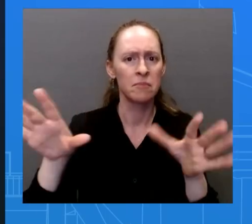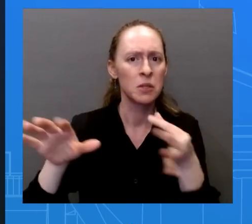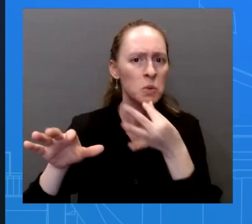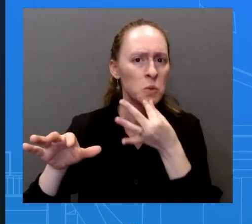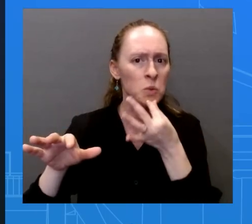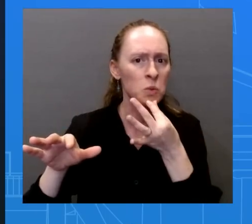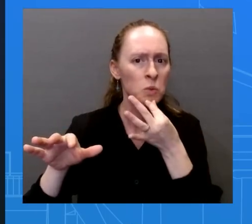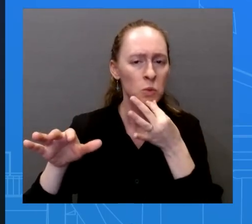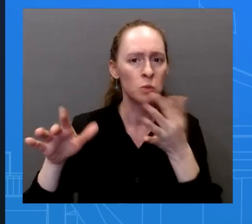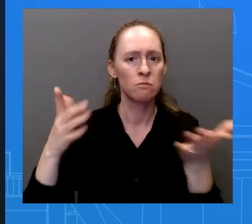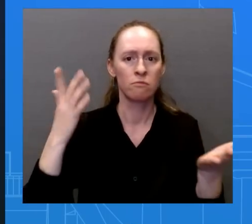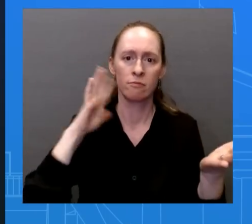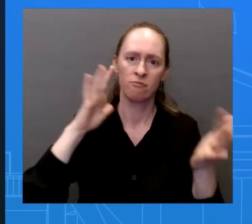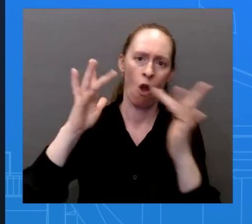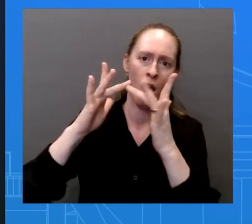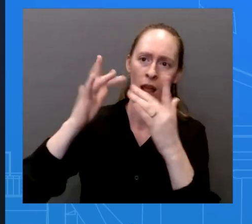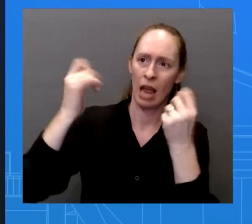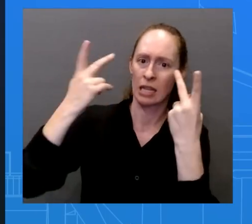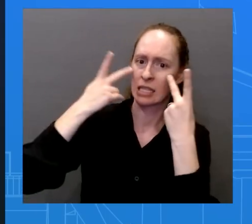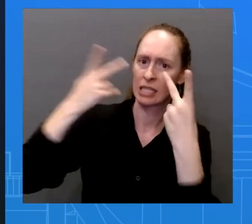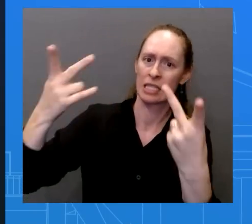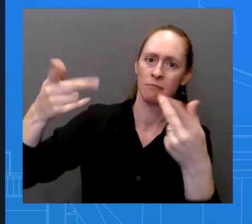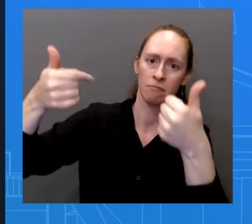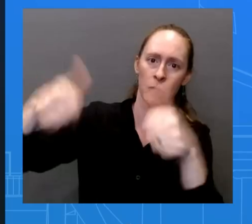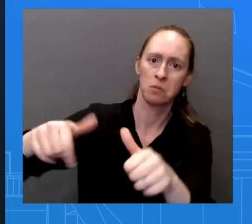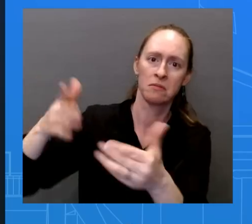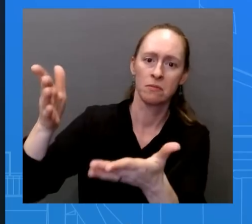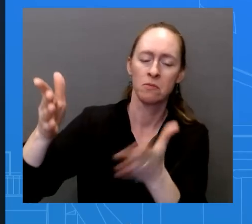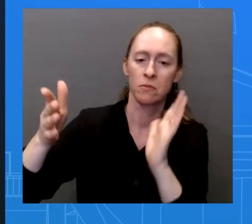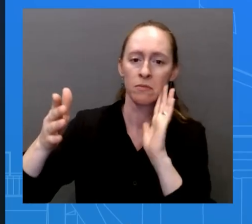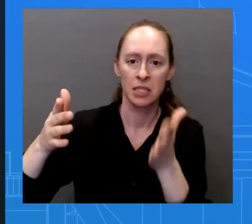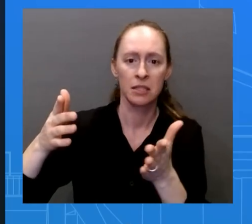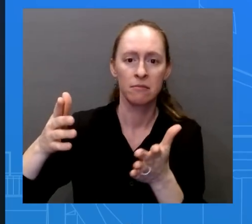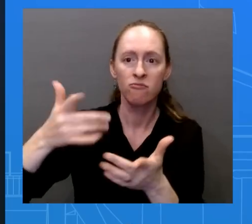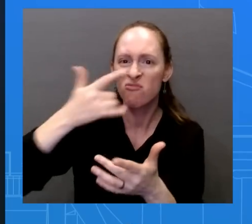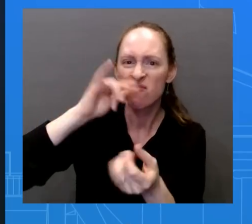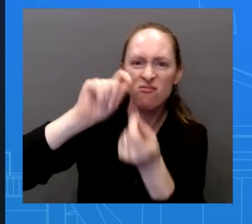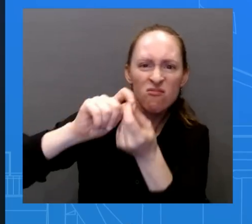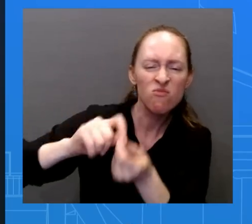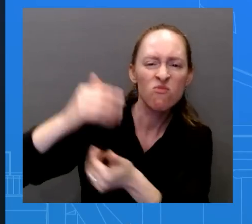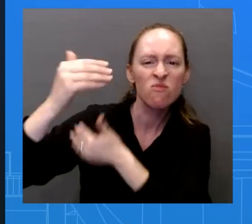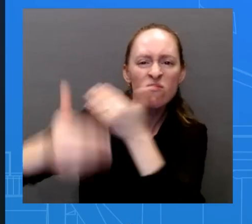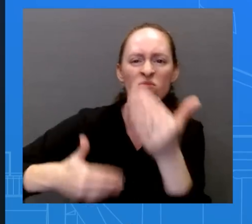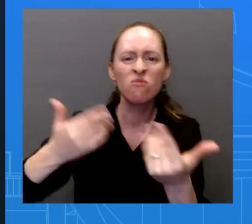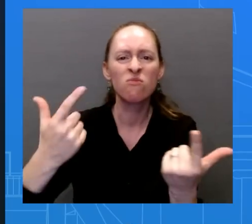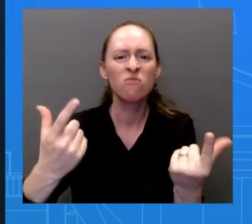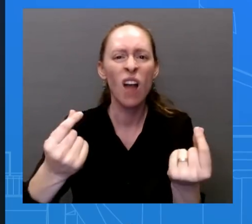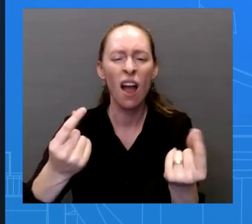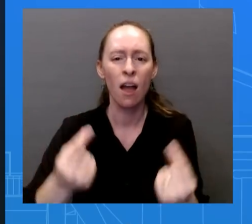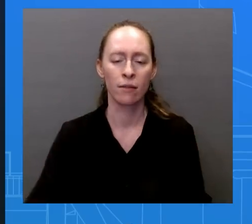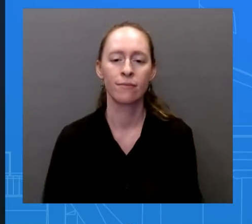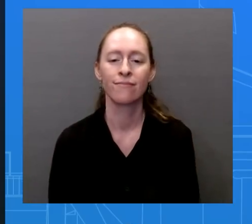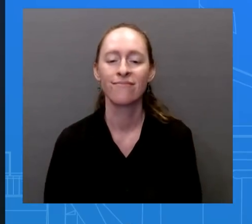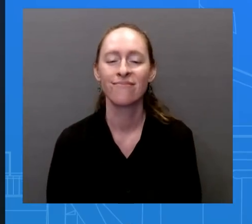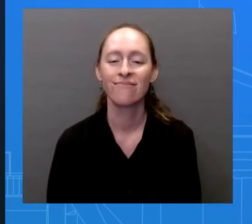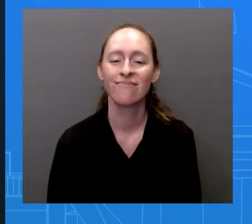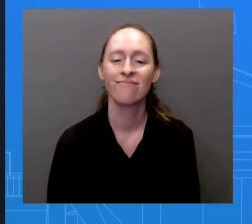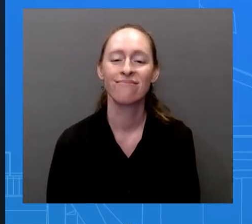In short, you know, the form is -- is simple, it's easy to do. It should take less than five minutes to complete.